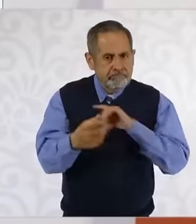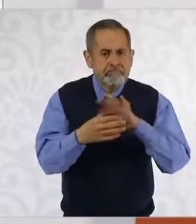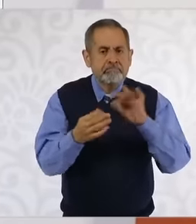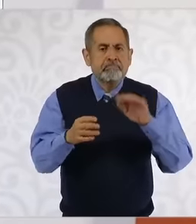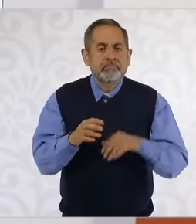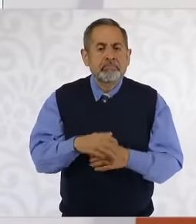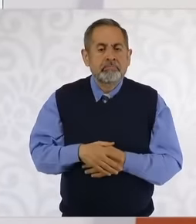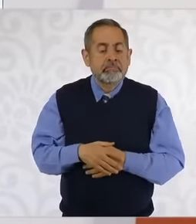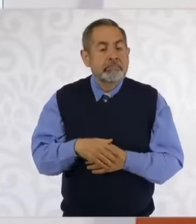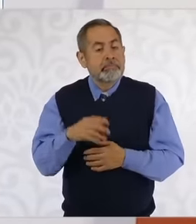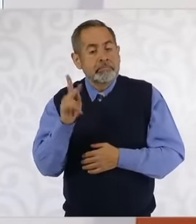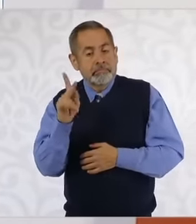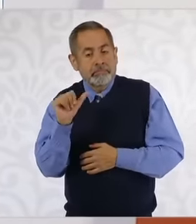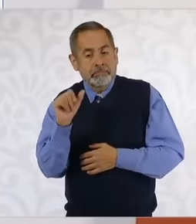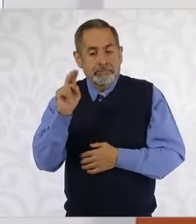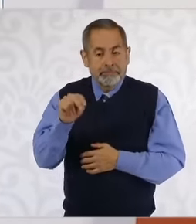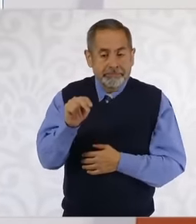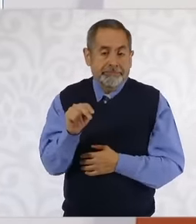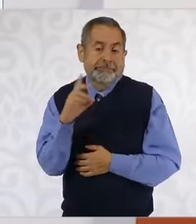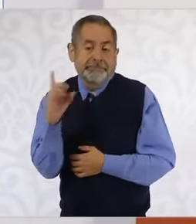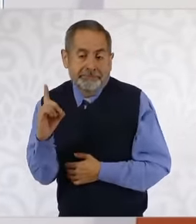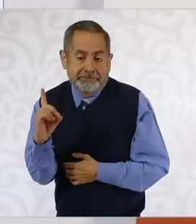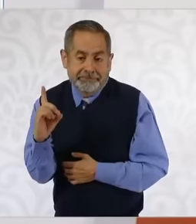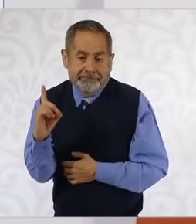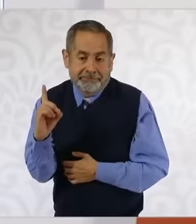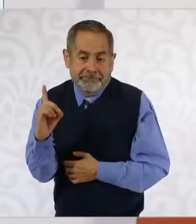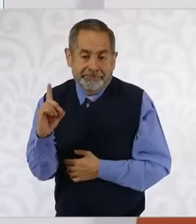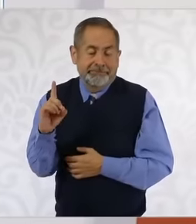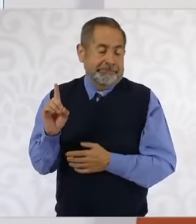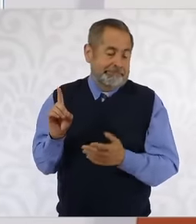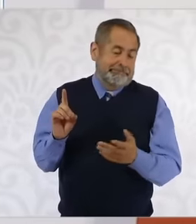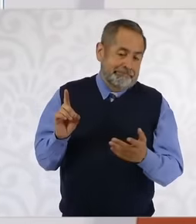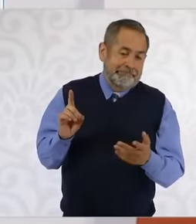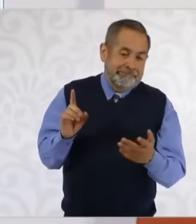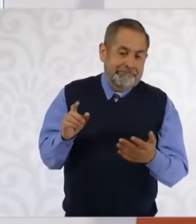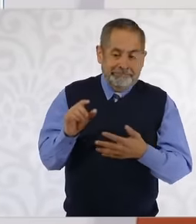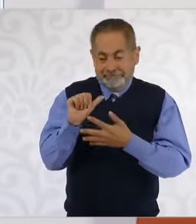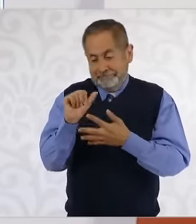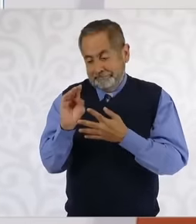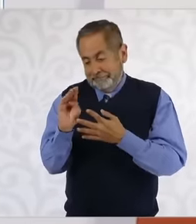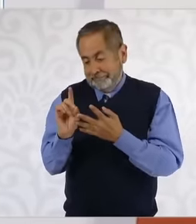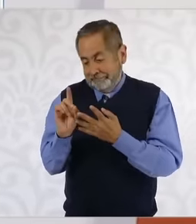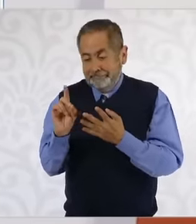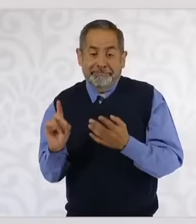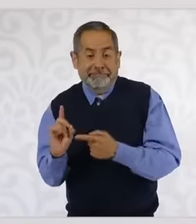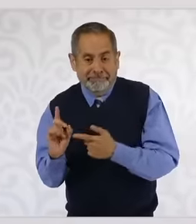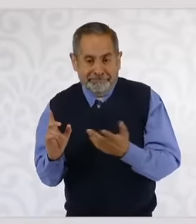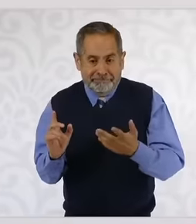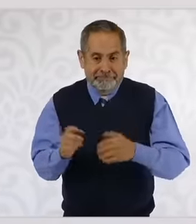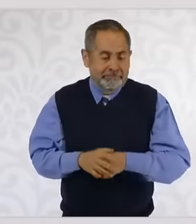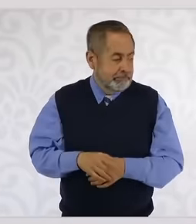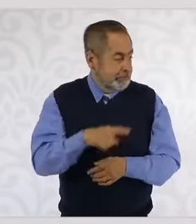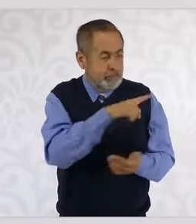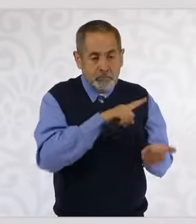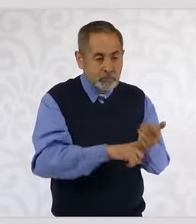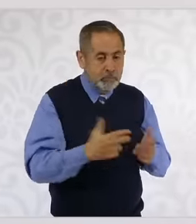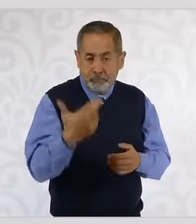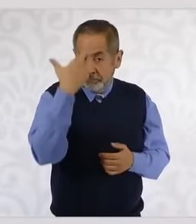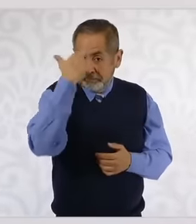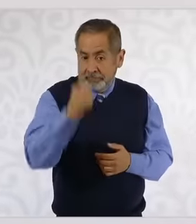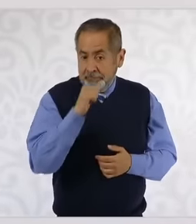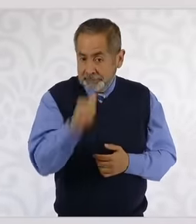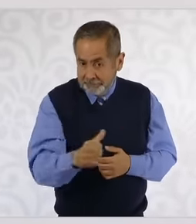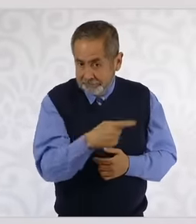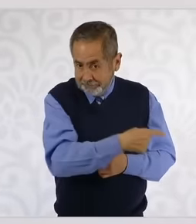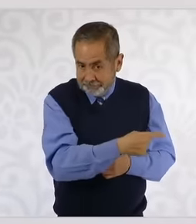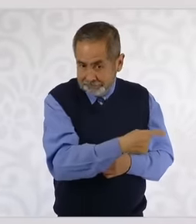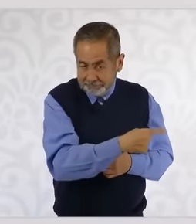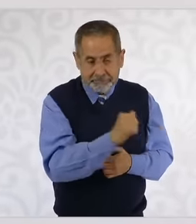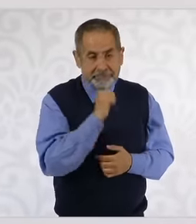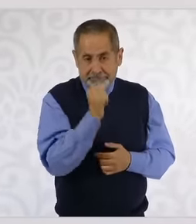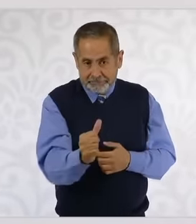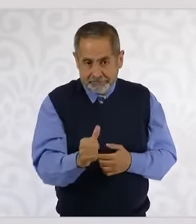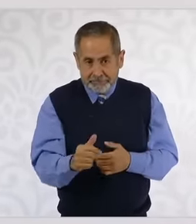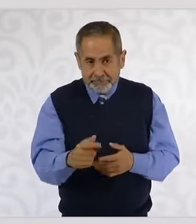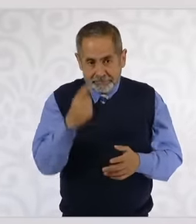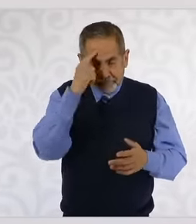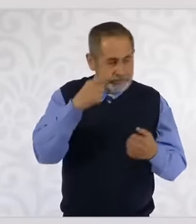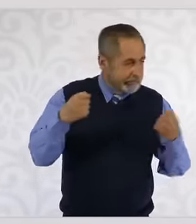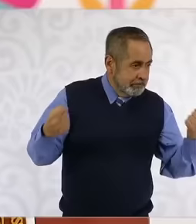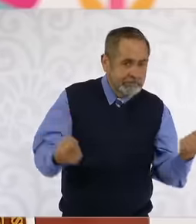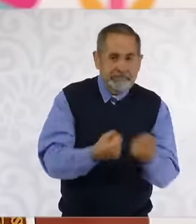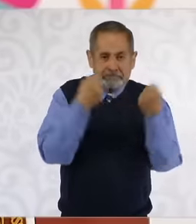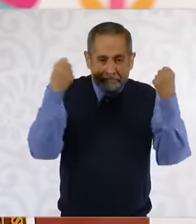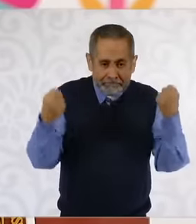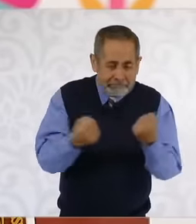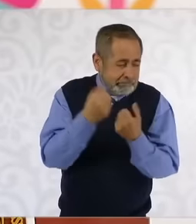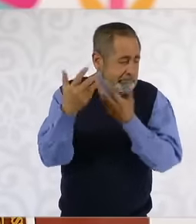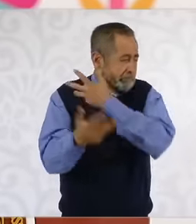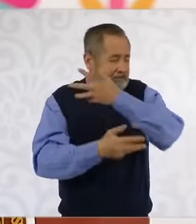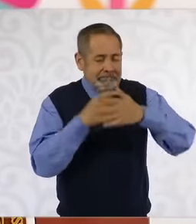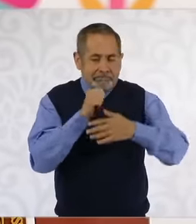. So even if they had no reason to avoid this confrontation, what they wanted to take us